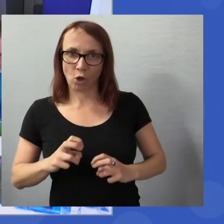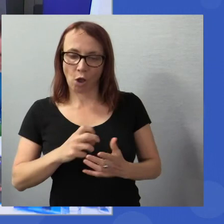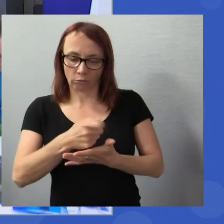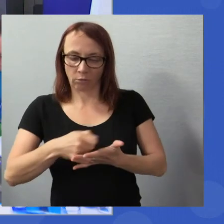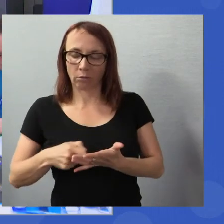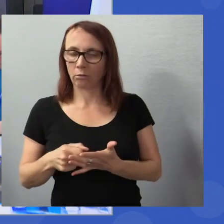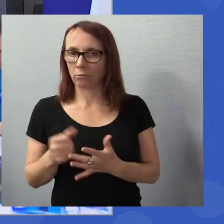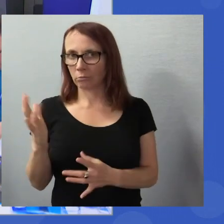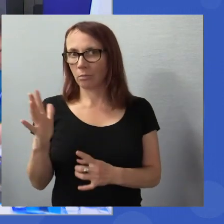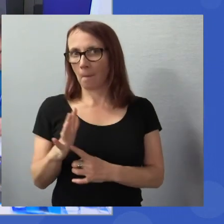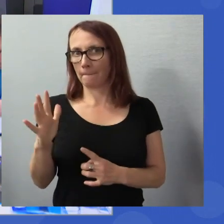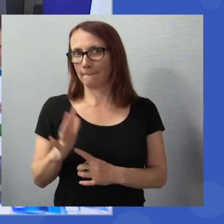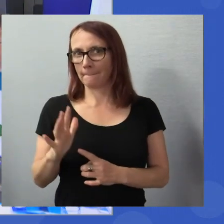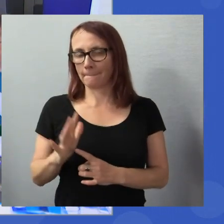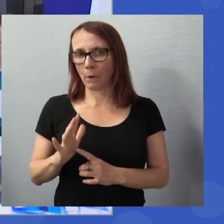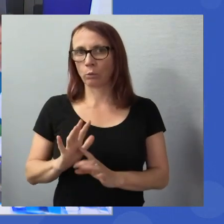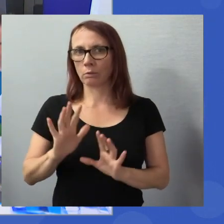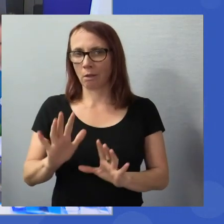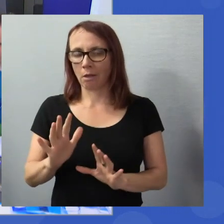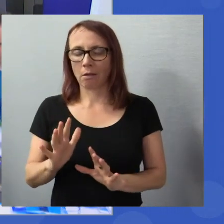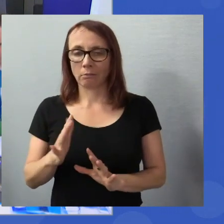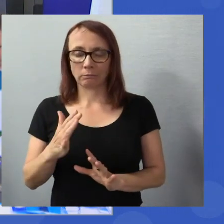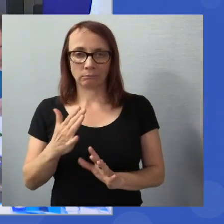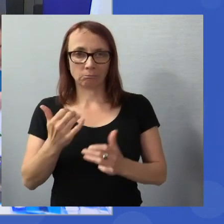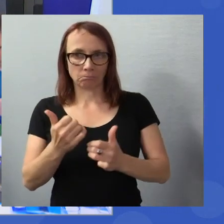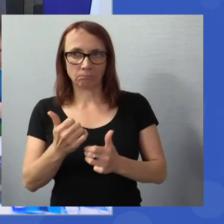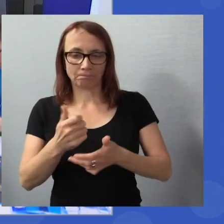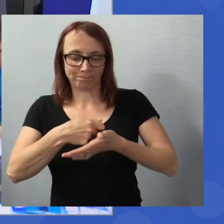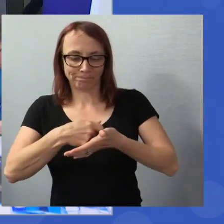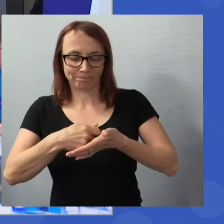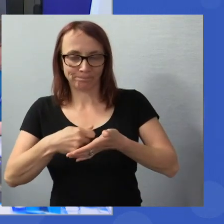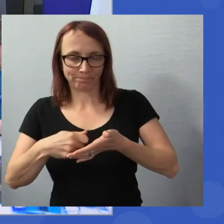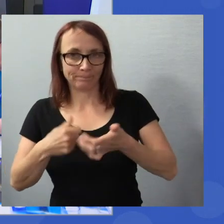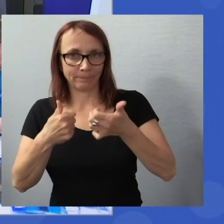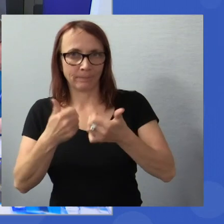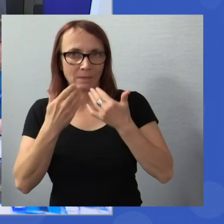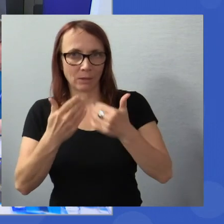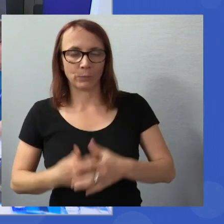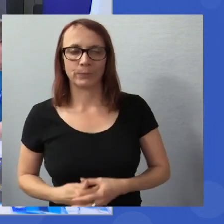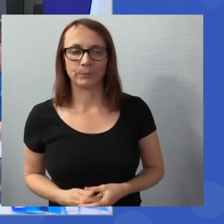pleased if you could give it your best consideration and but you do know that